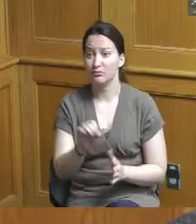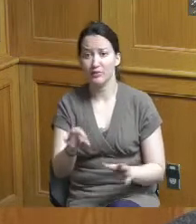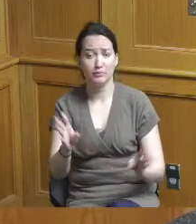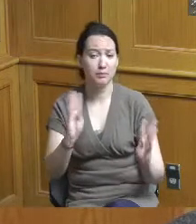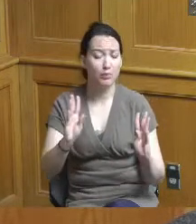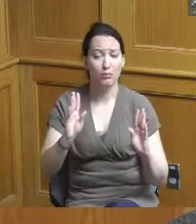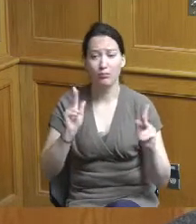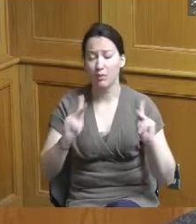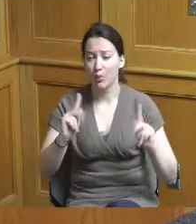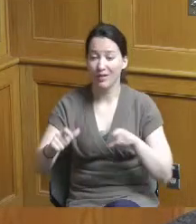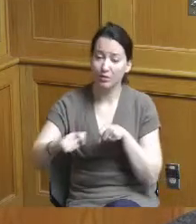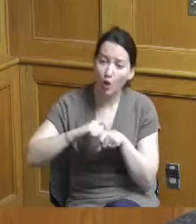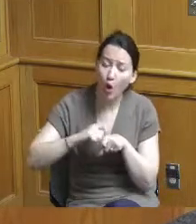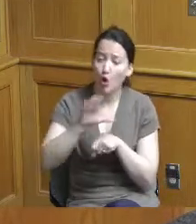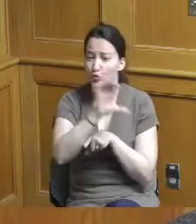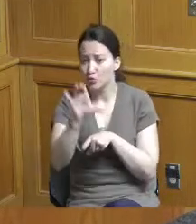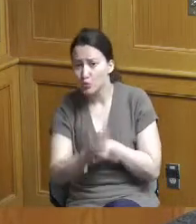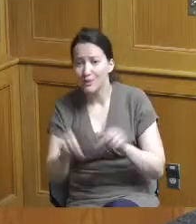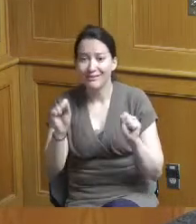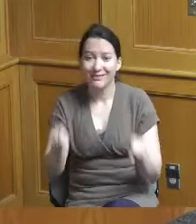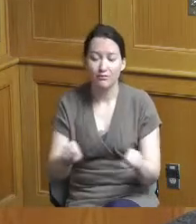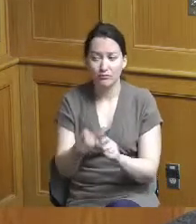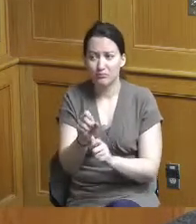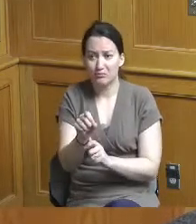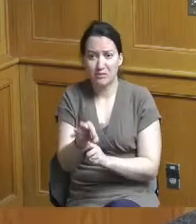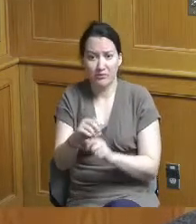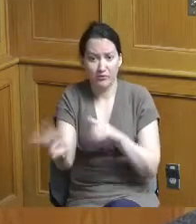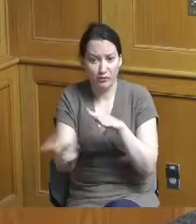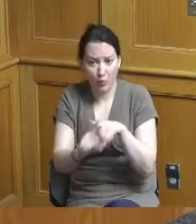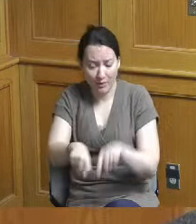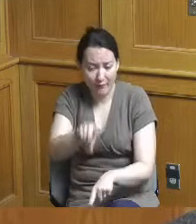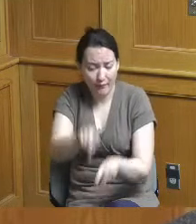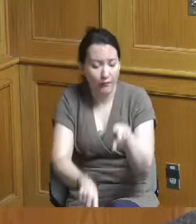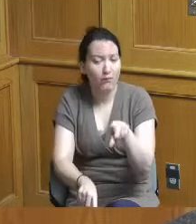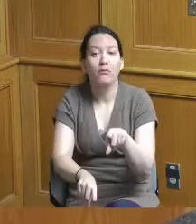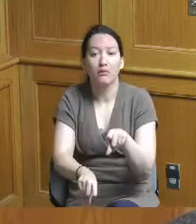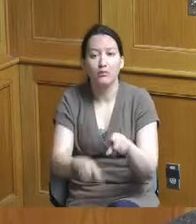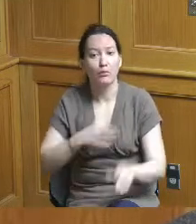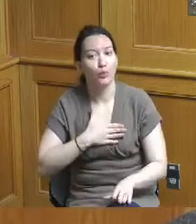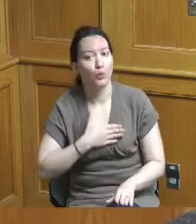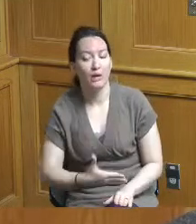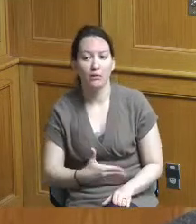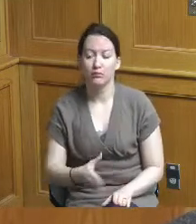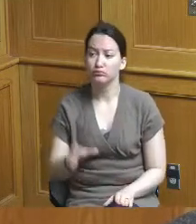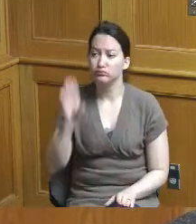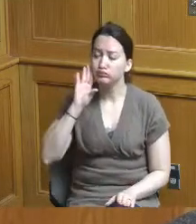you can call in you can zoom if you're not able to come in and we'll be happy to to hear from you so